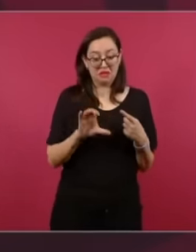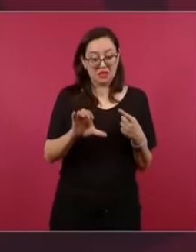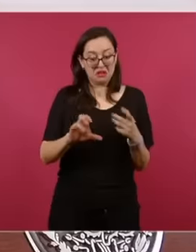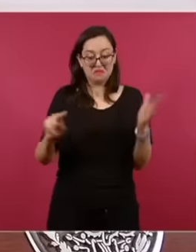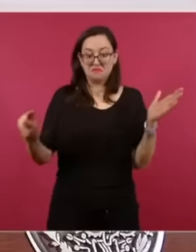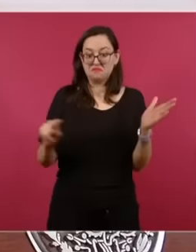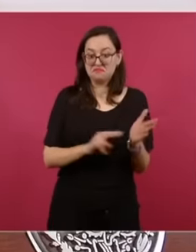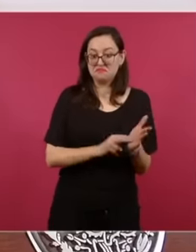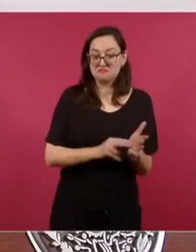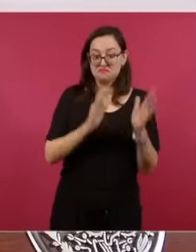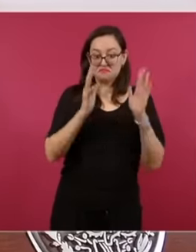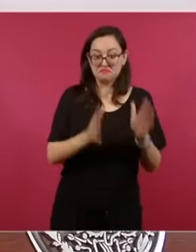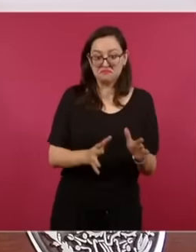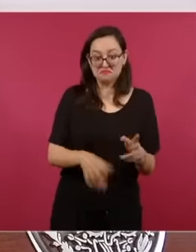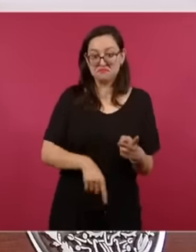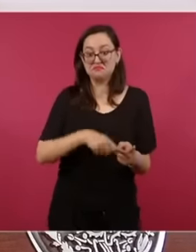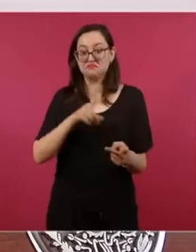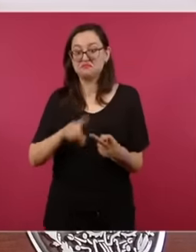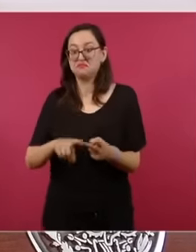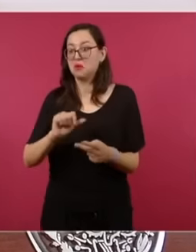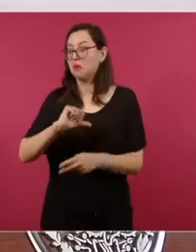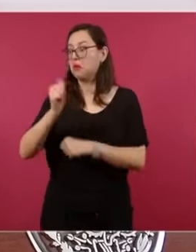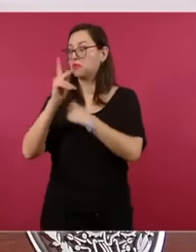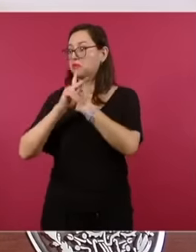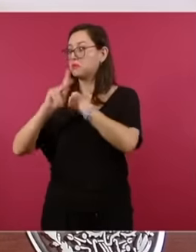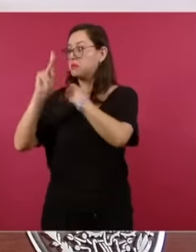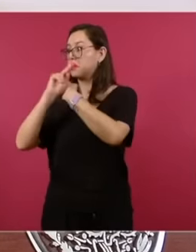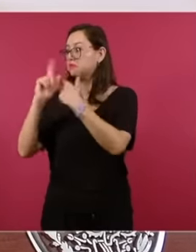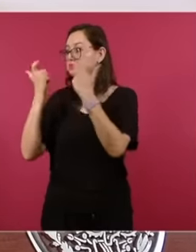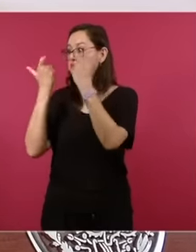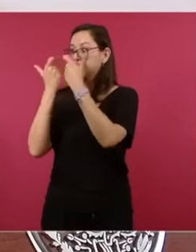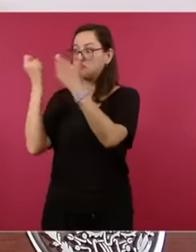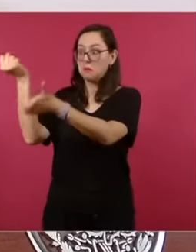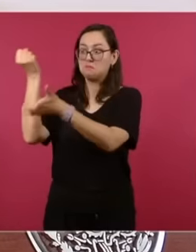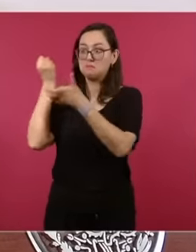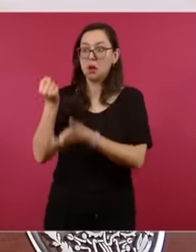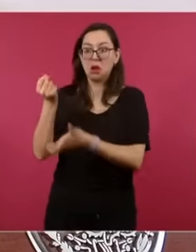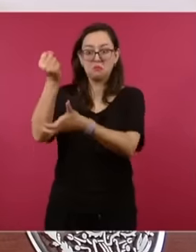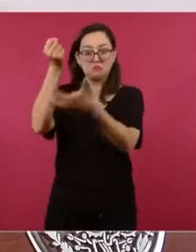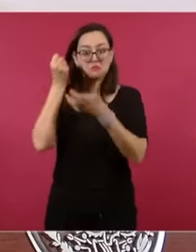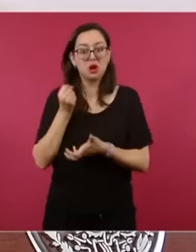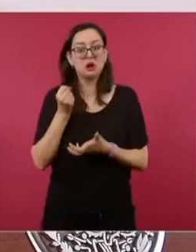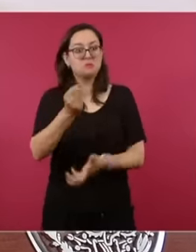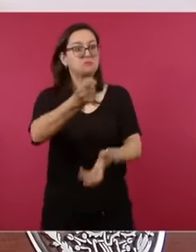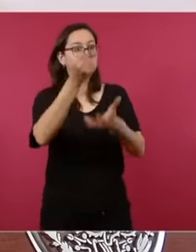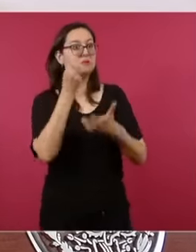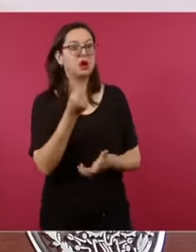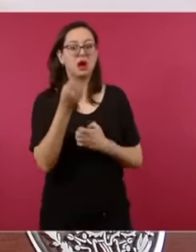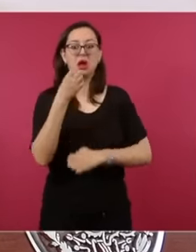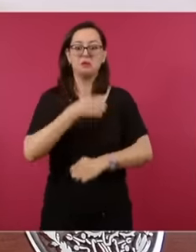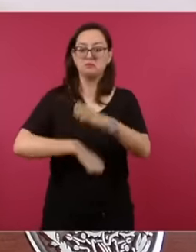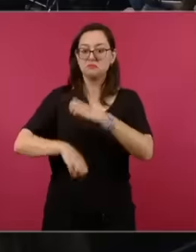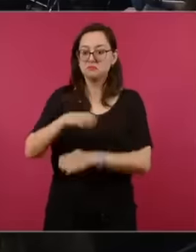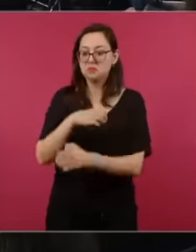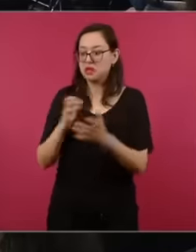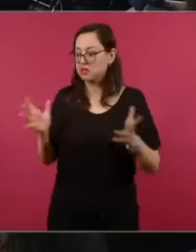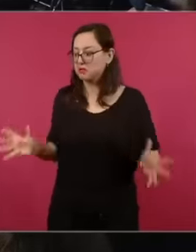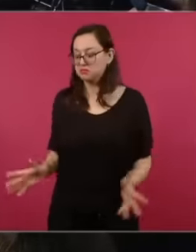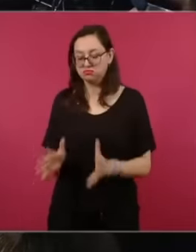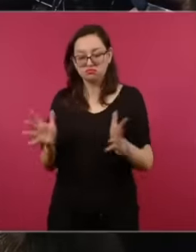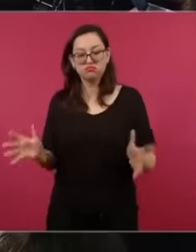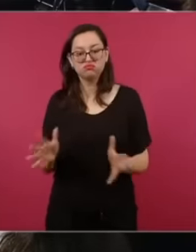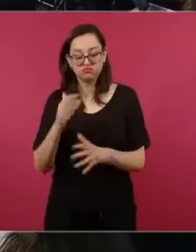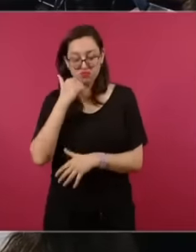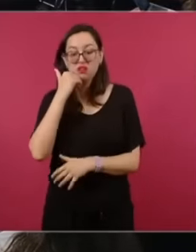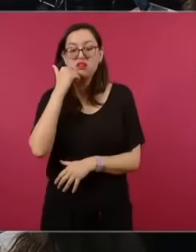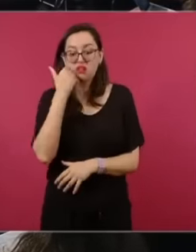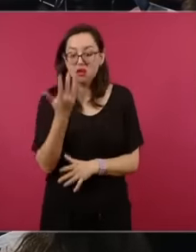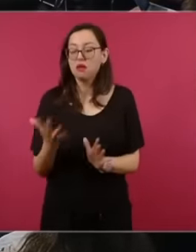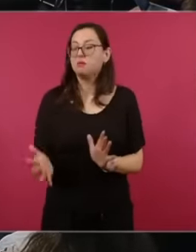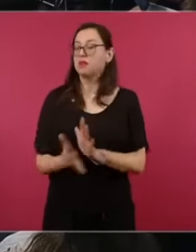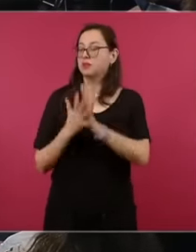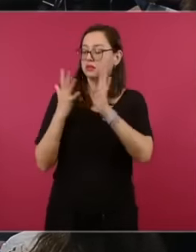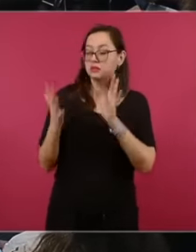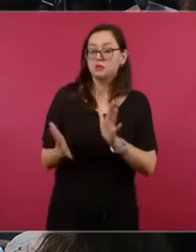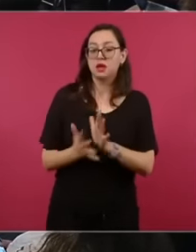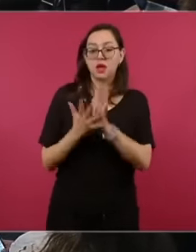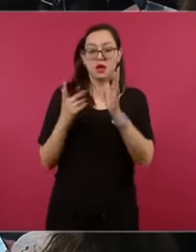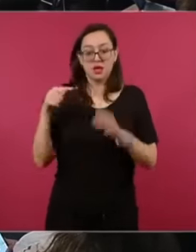Mexico is one of the most attractive countries for the installation of